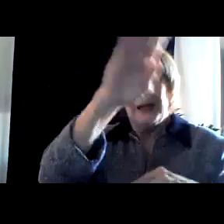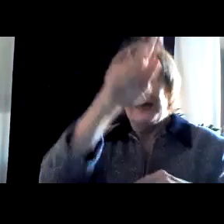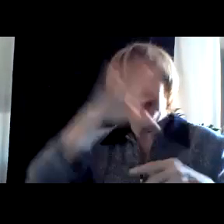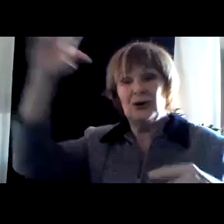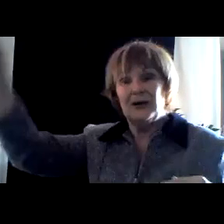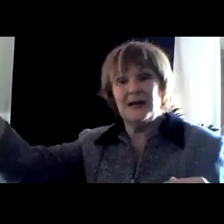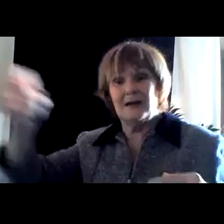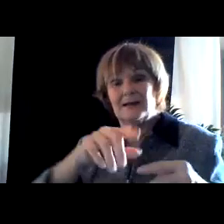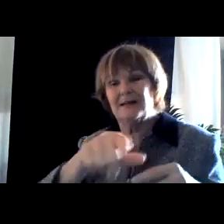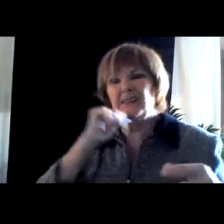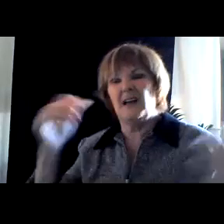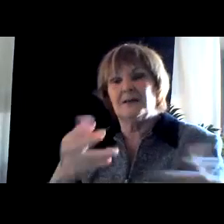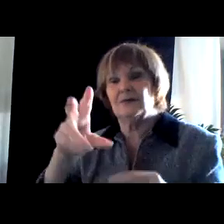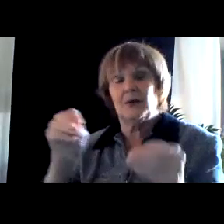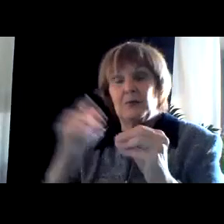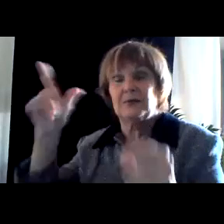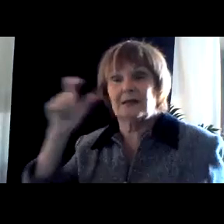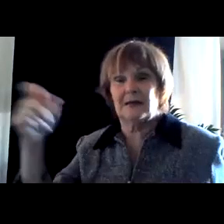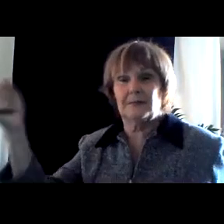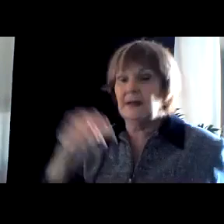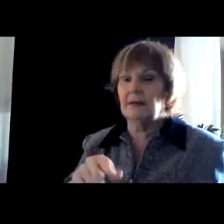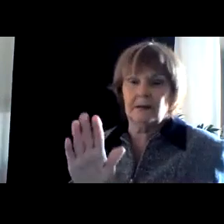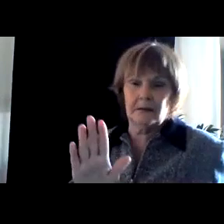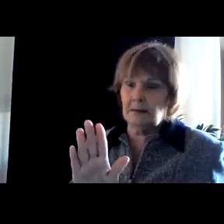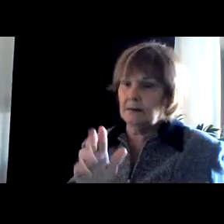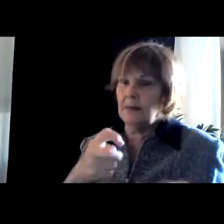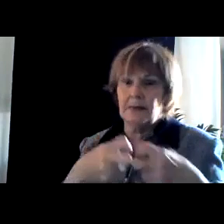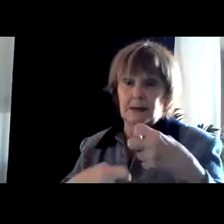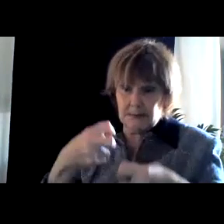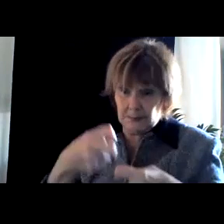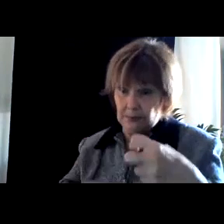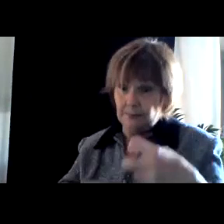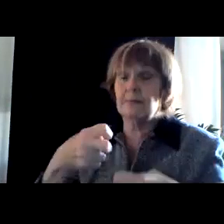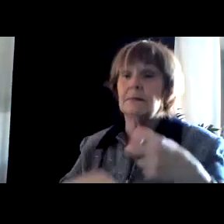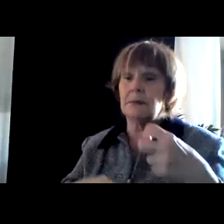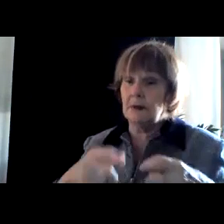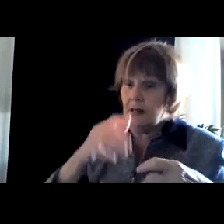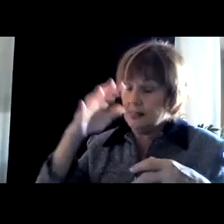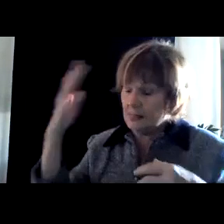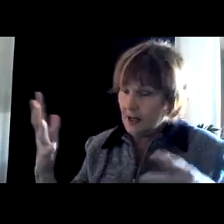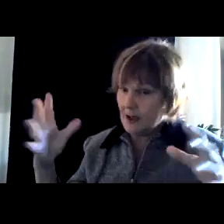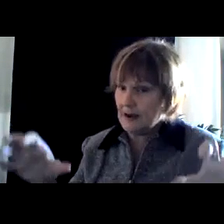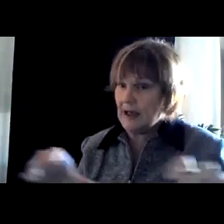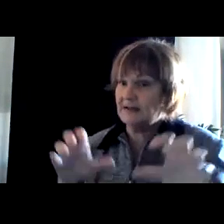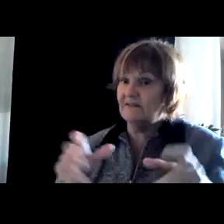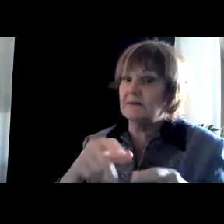and they don't need to come back. That's a problem. You saw a lot of activism around this in Puerto Rico following hurricane Maria